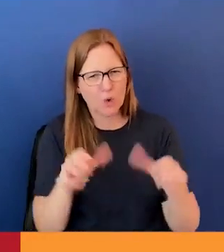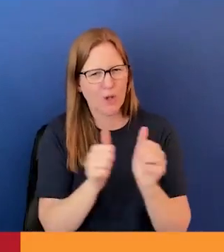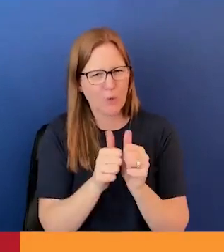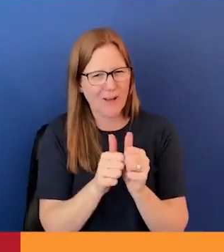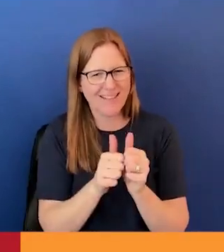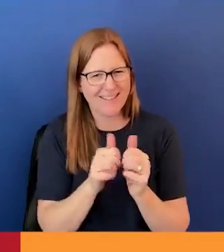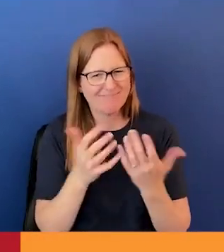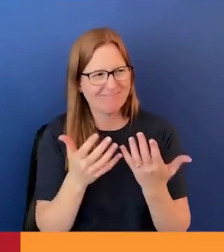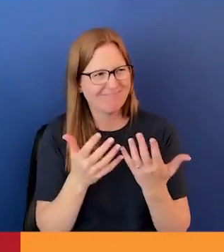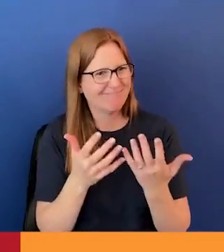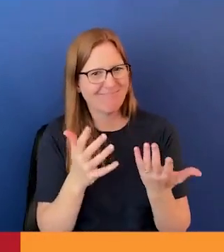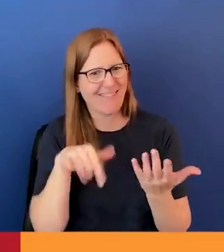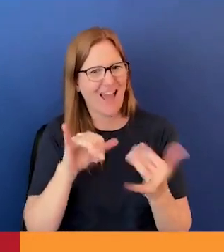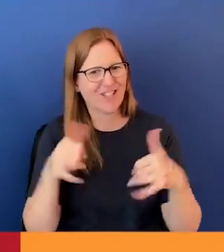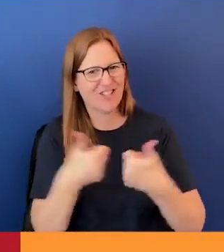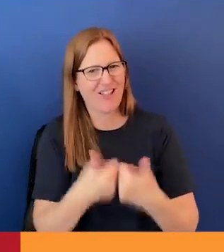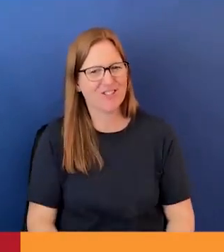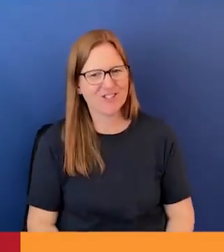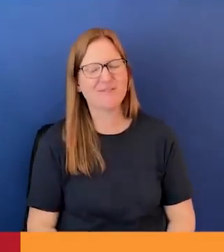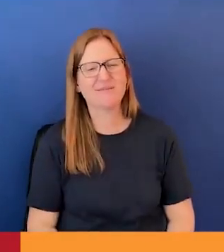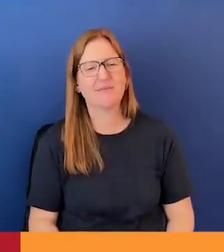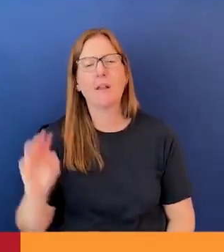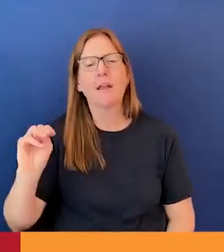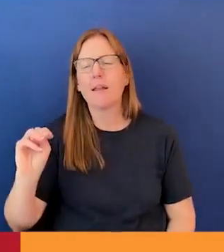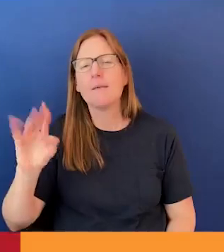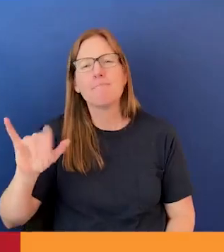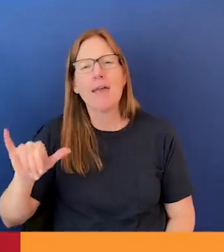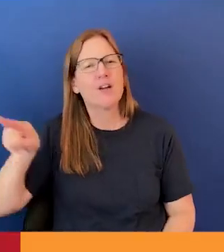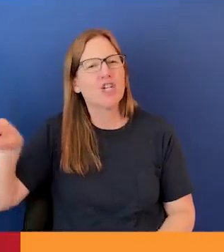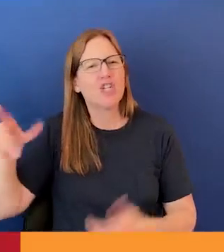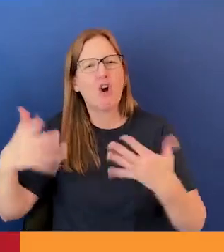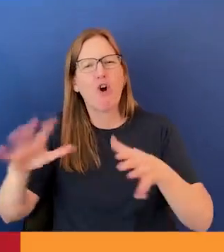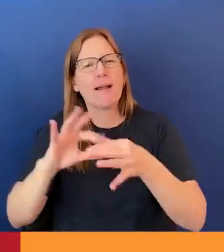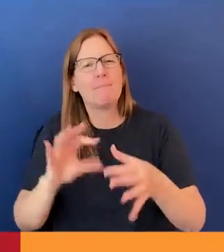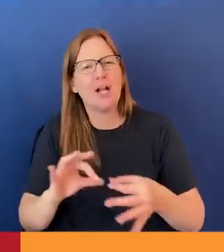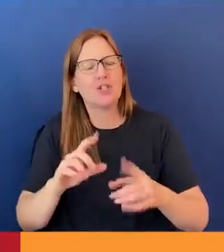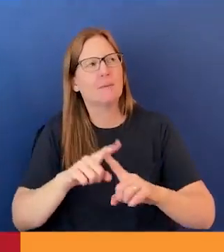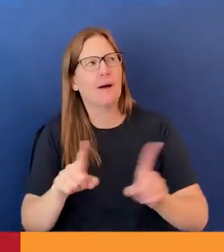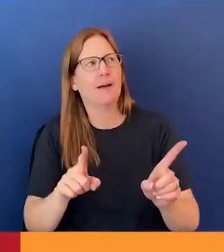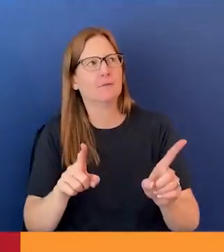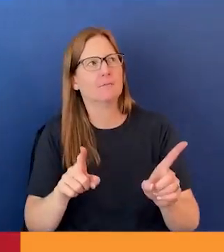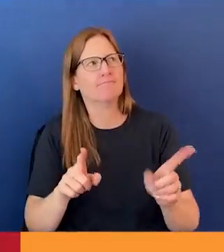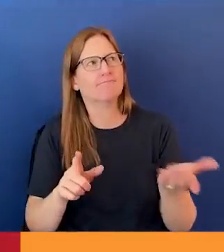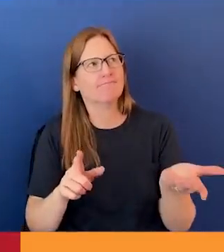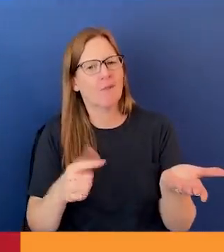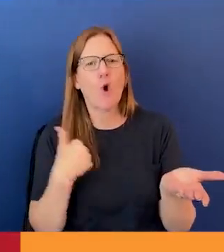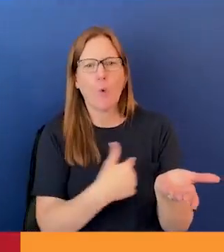I think Mary made many of these points already, but, we are really trying to not only address the needs of family caregivers,